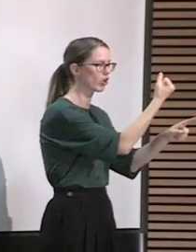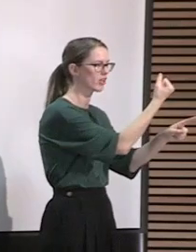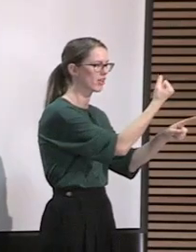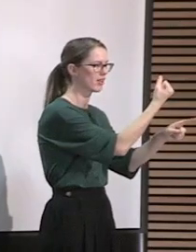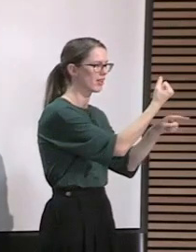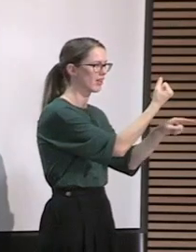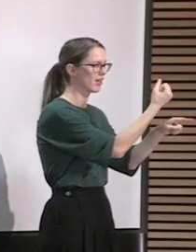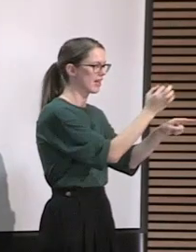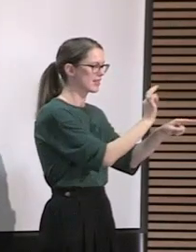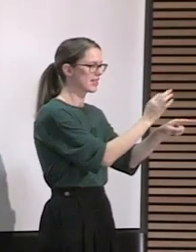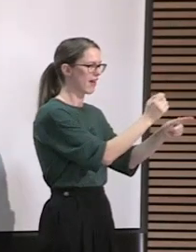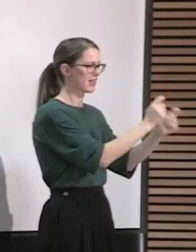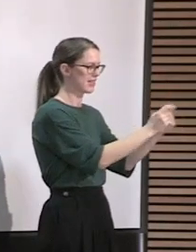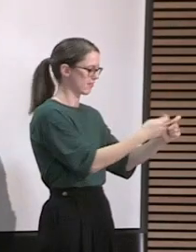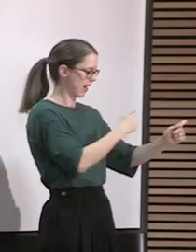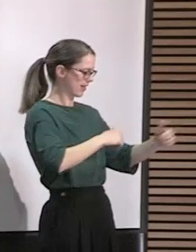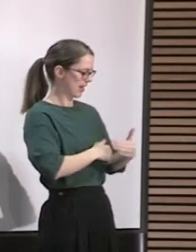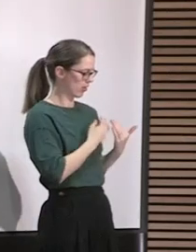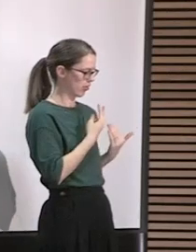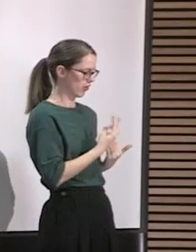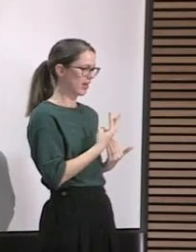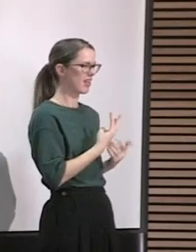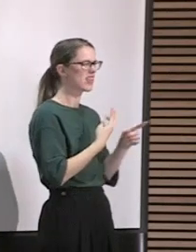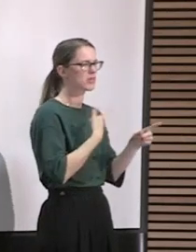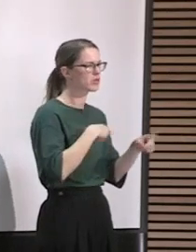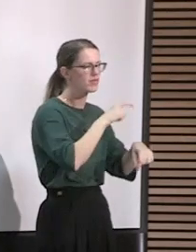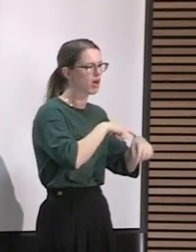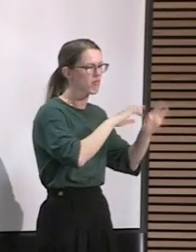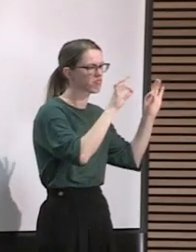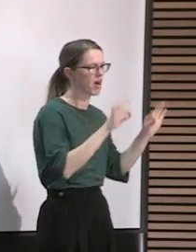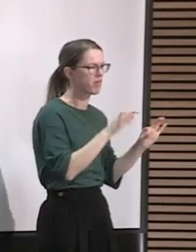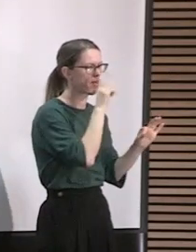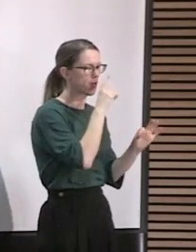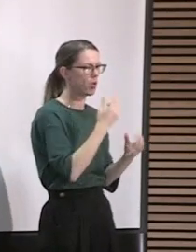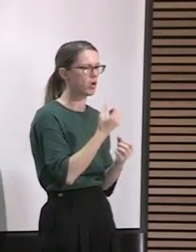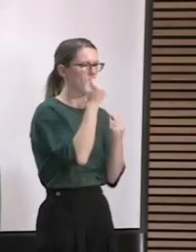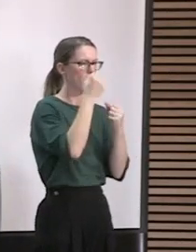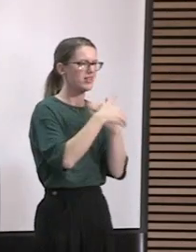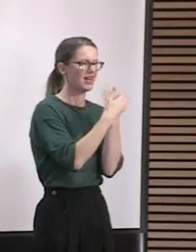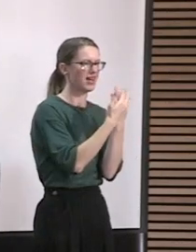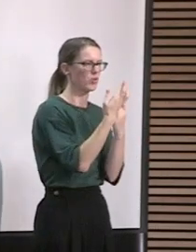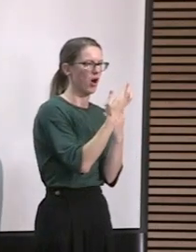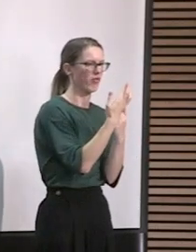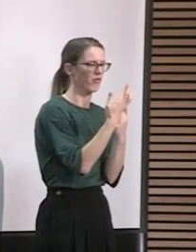test, meaning only two of the people who tested positive had